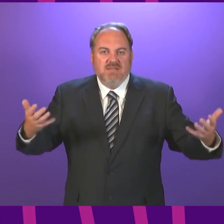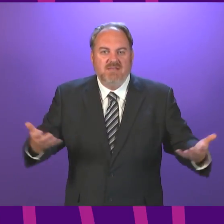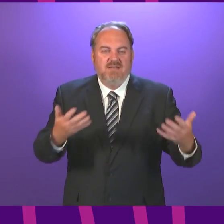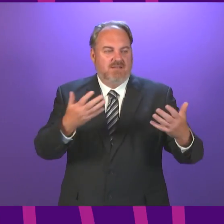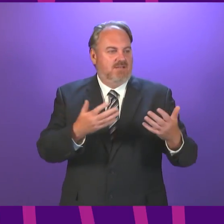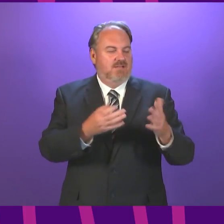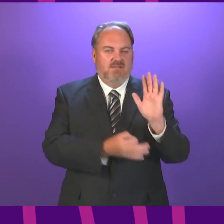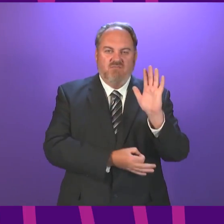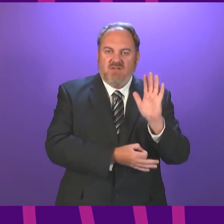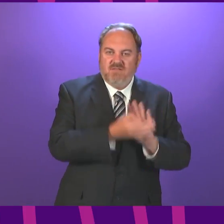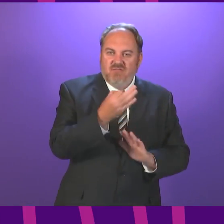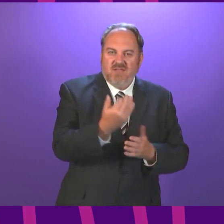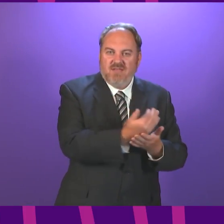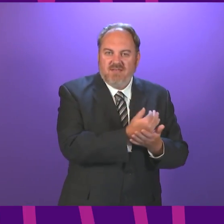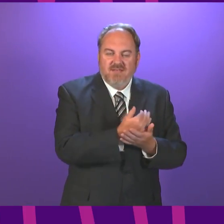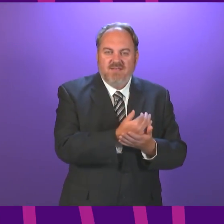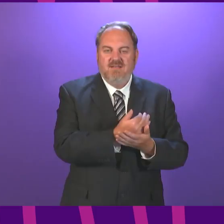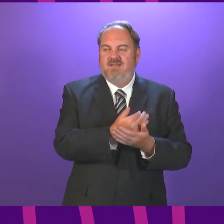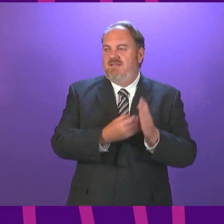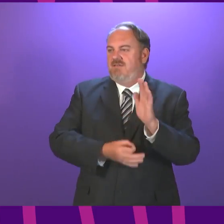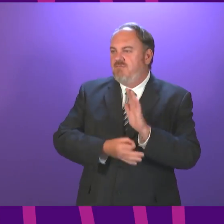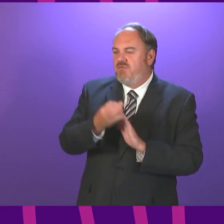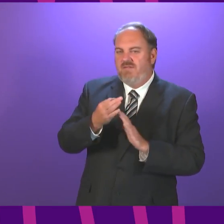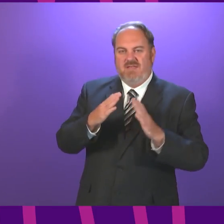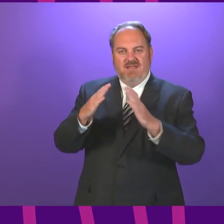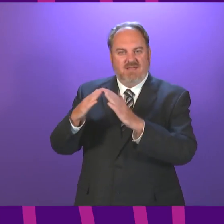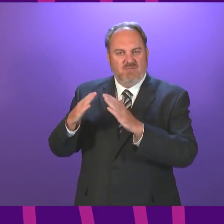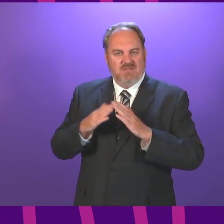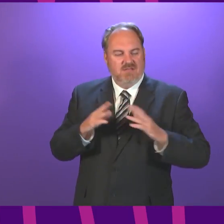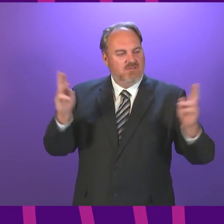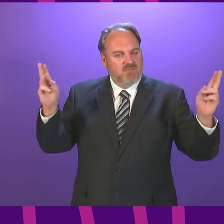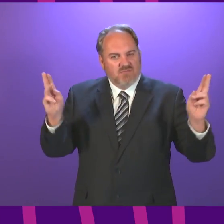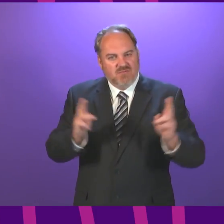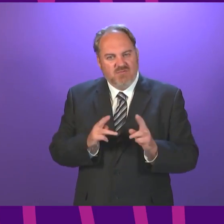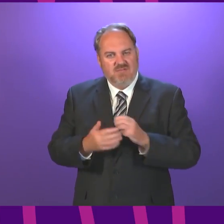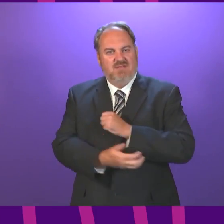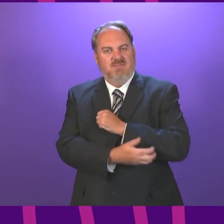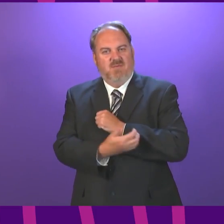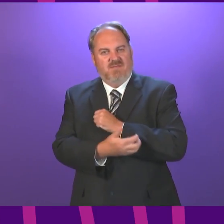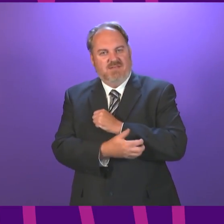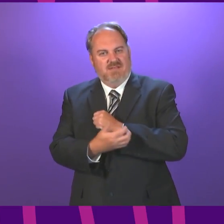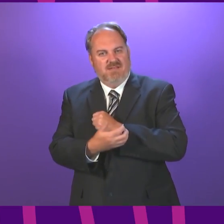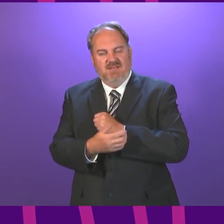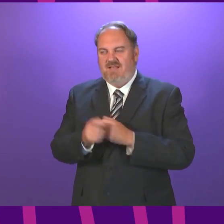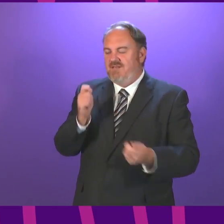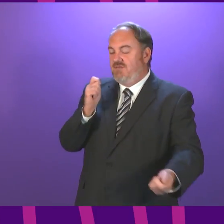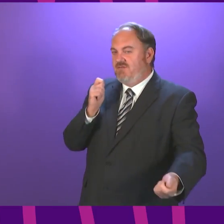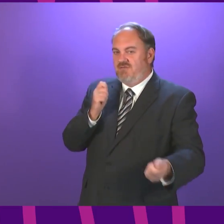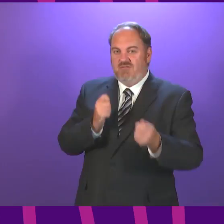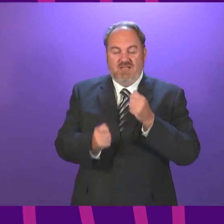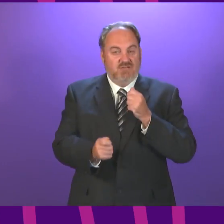making links with housing and tackling poverty. It is about a culture and systems change,